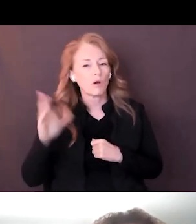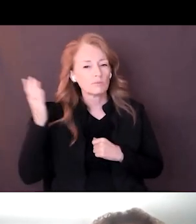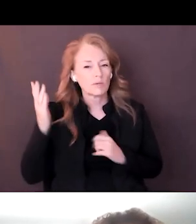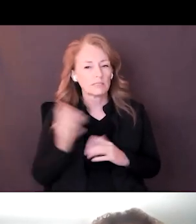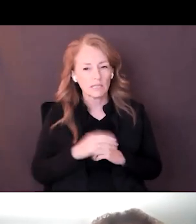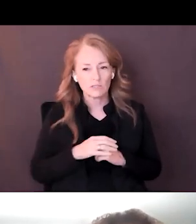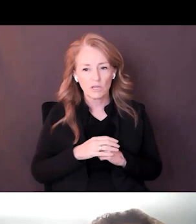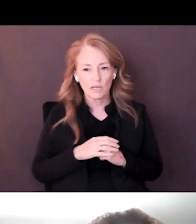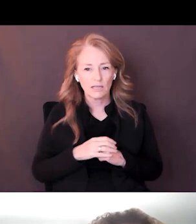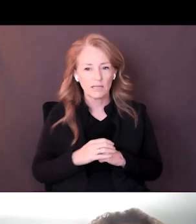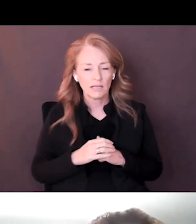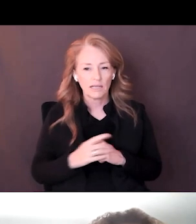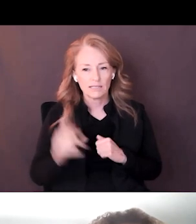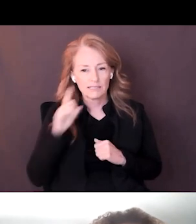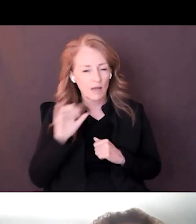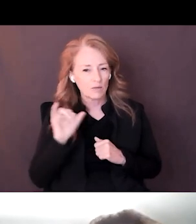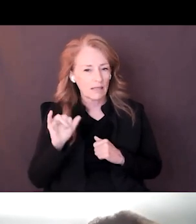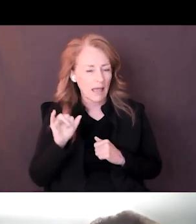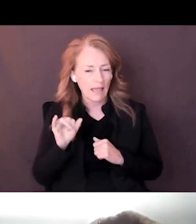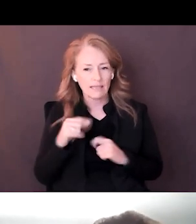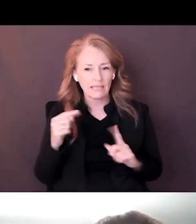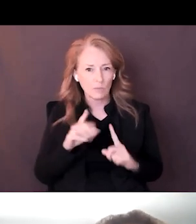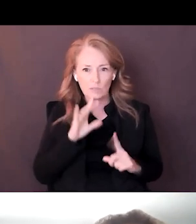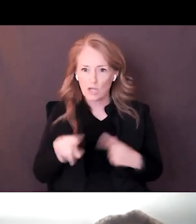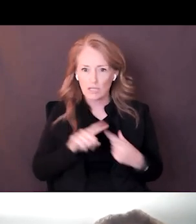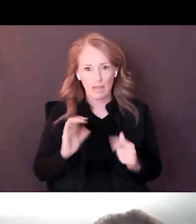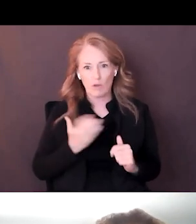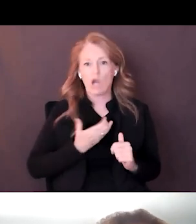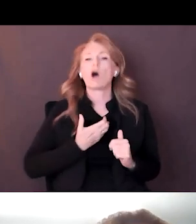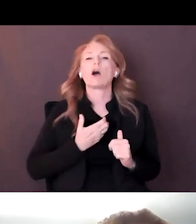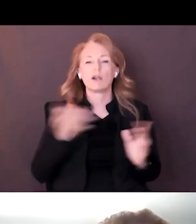THAT SOUNDS LIKE OUR CRISIS CENTER HERE IN OUR PARISH.